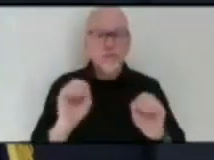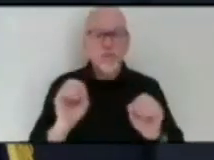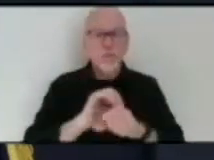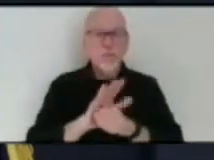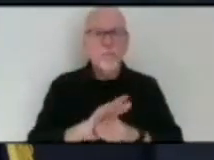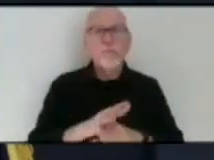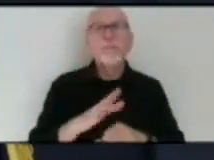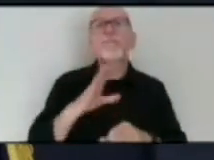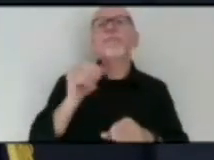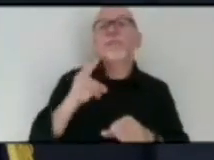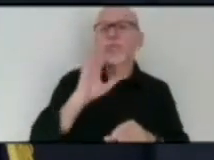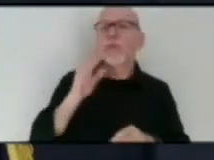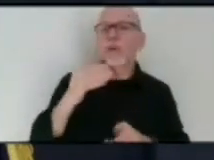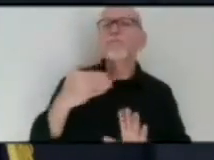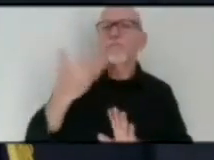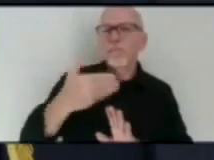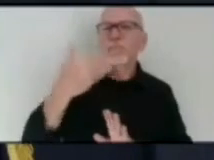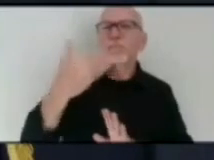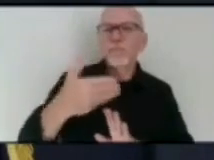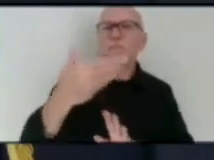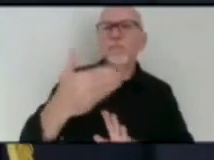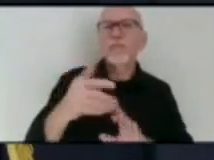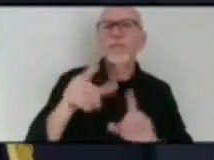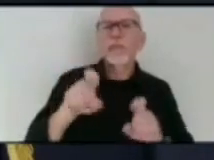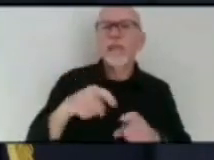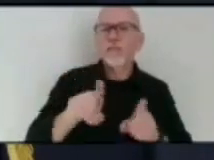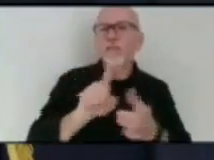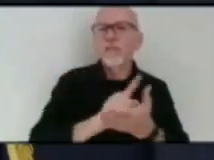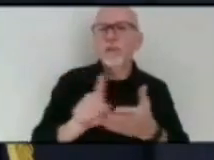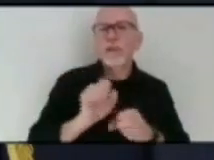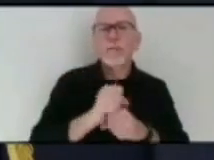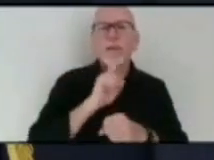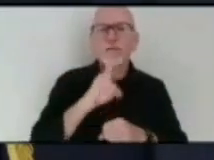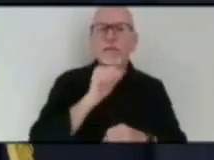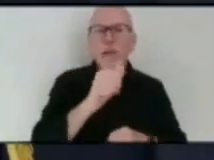regularly through the week to ensure that they don't bring the virus into